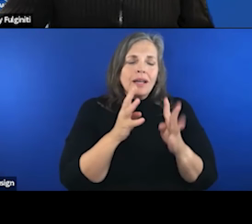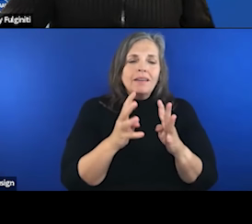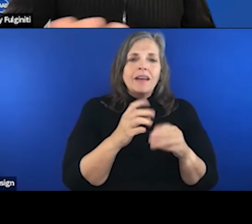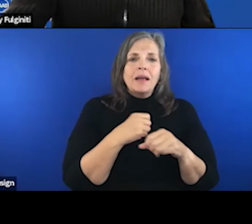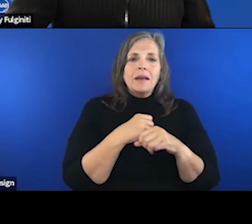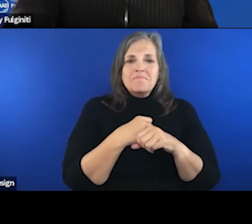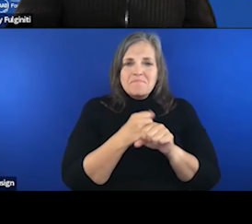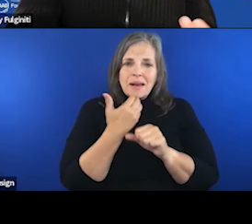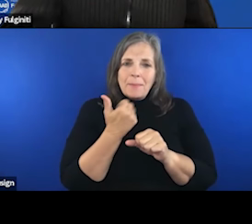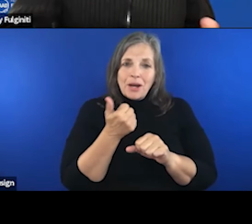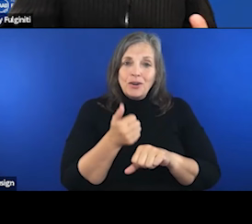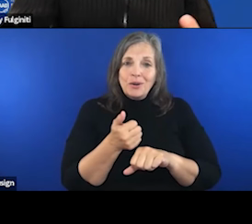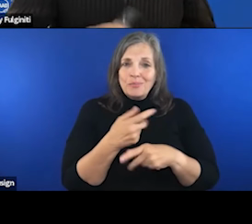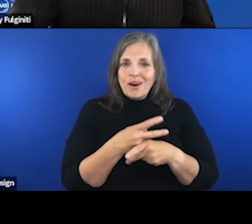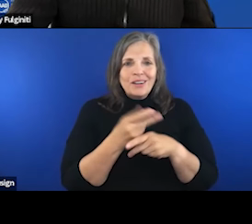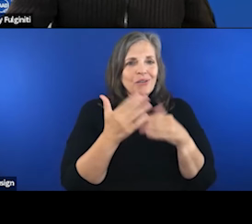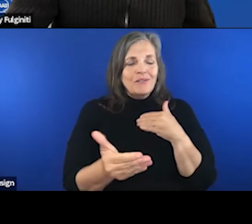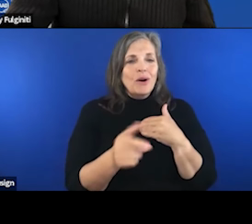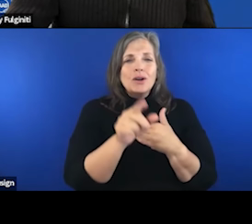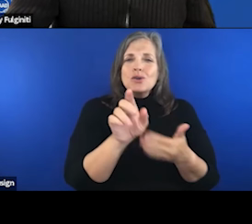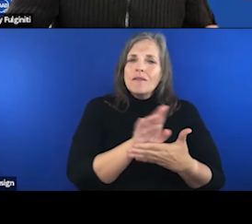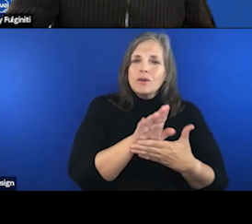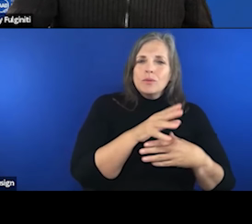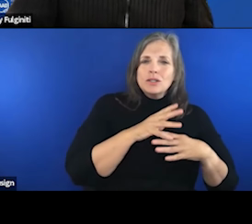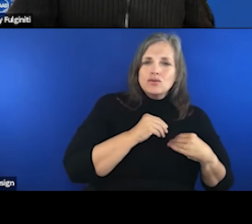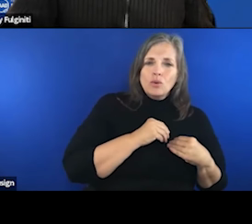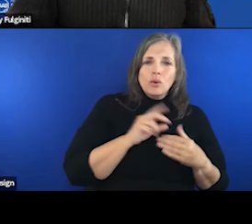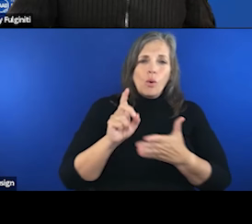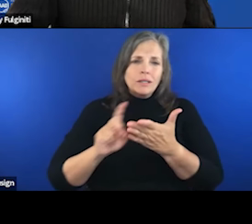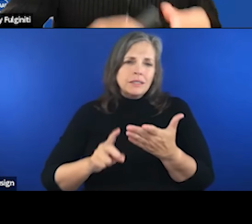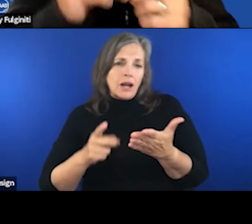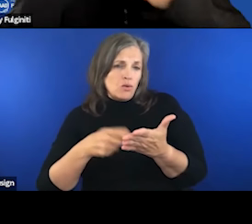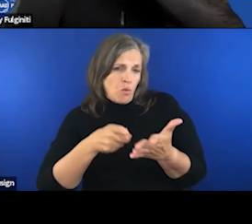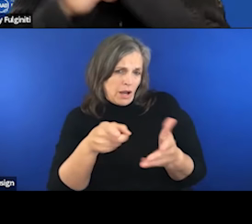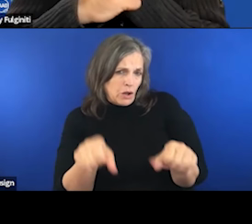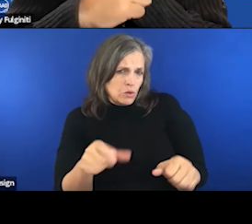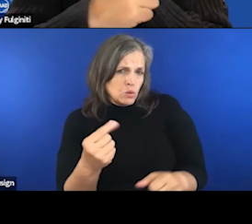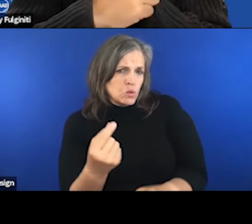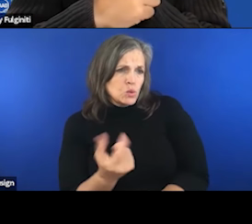if you're a business owner or a designer what can I do like I said acknowledge it and be aware